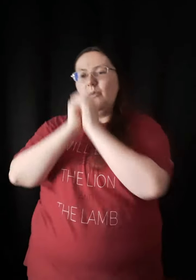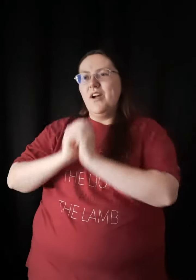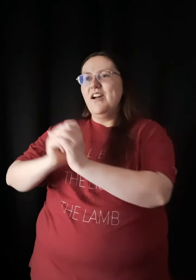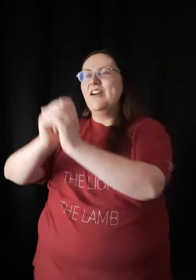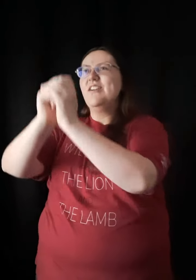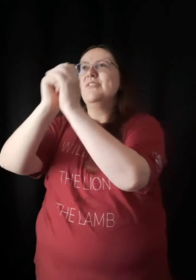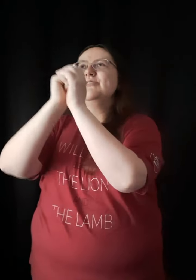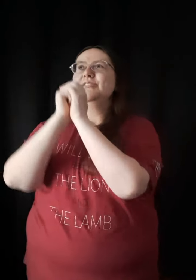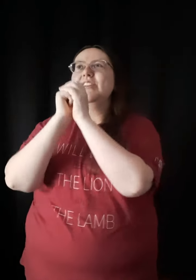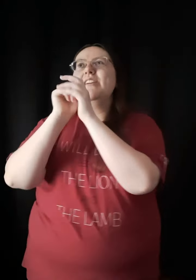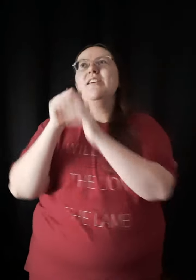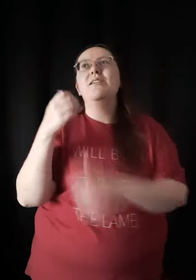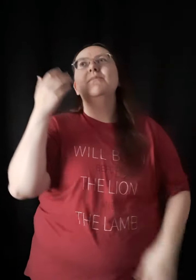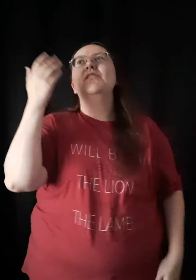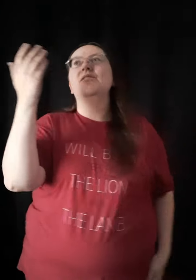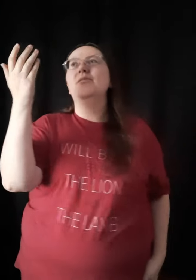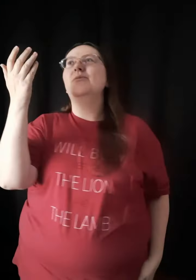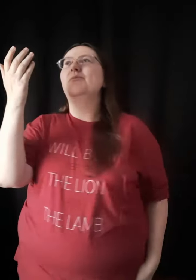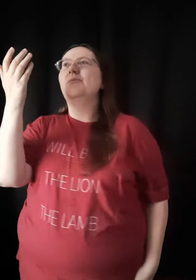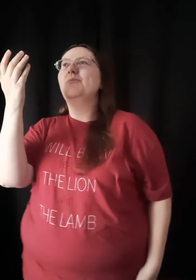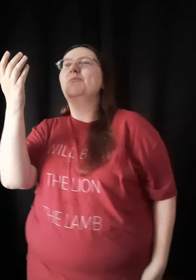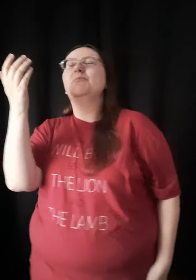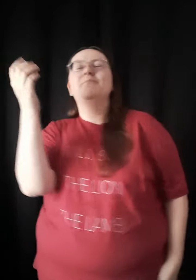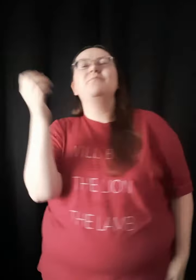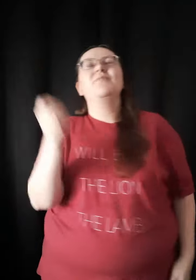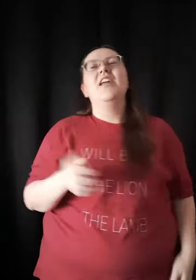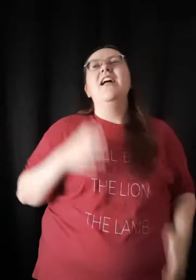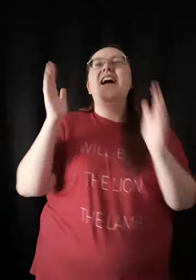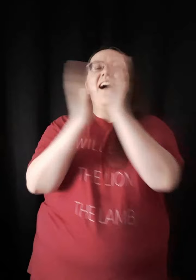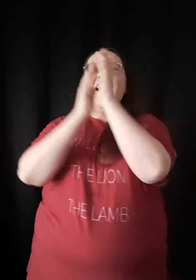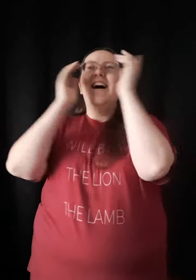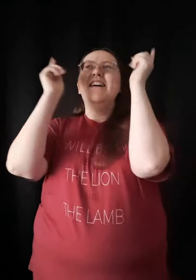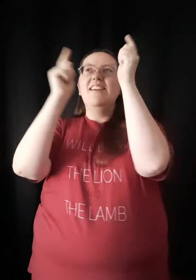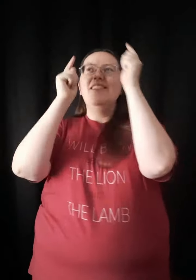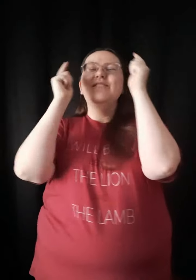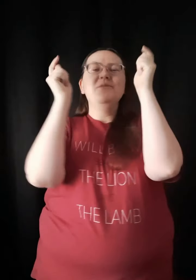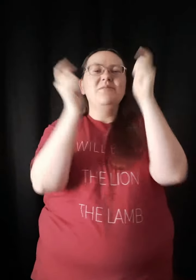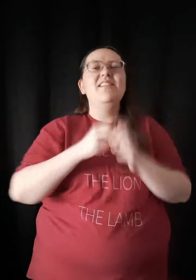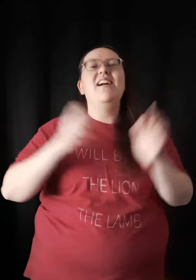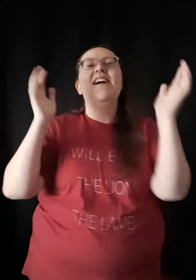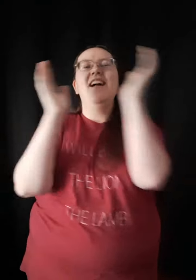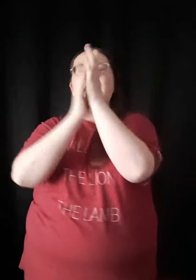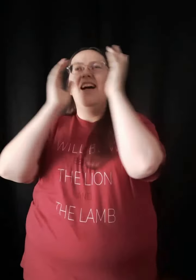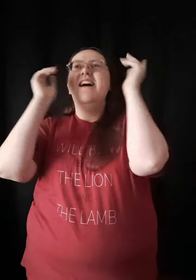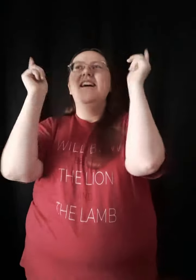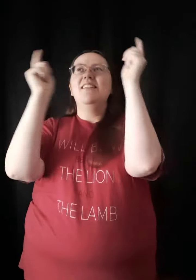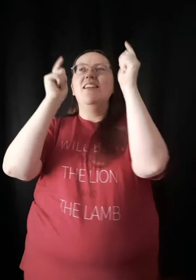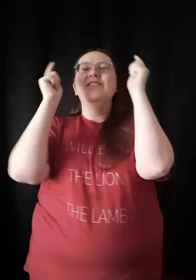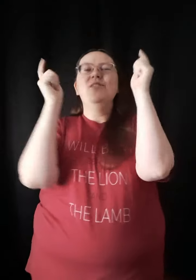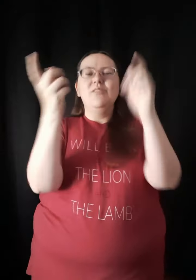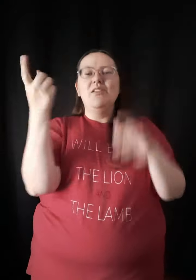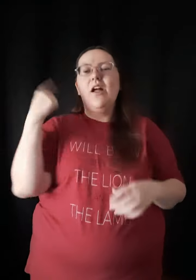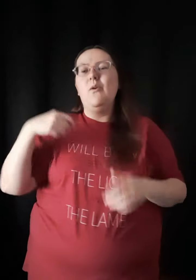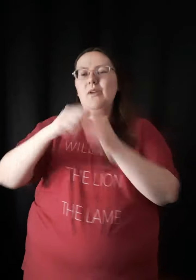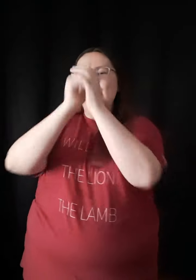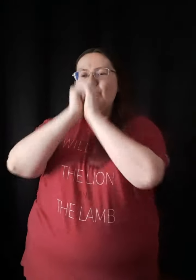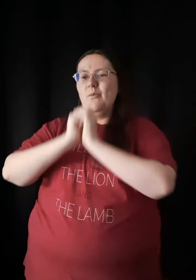We worship You Hallelujah, hallelujah